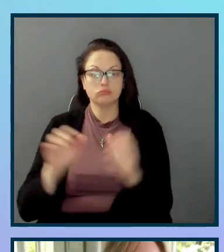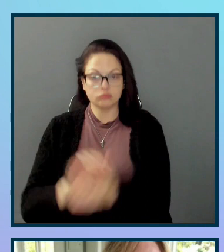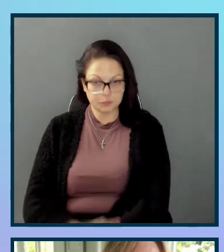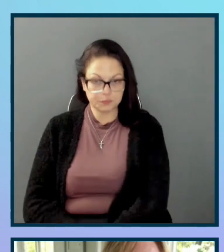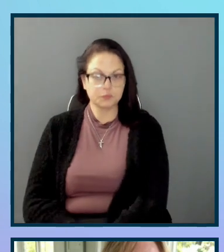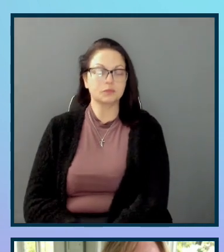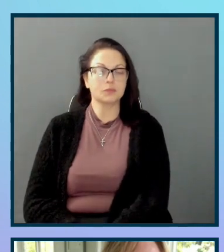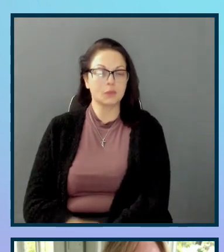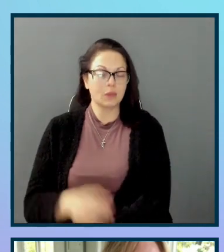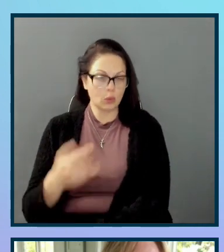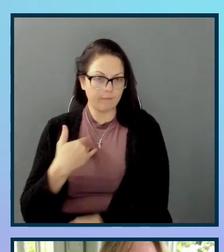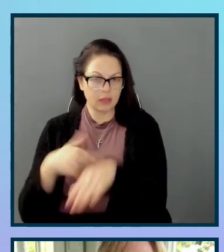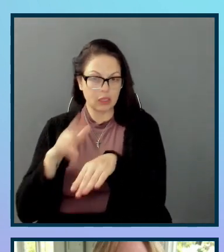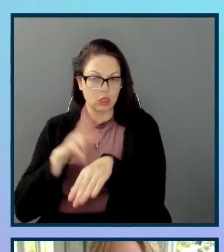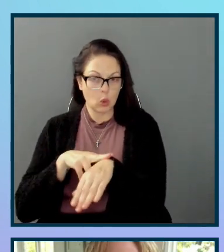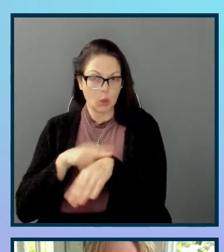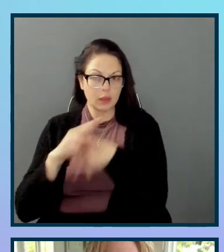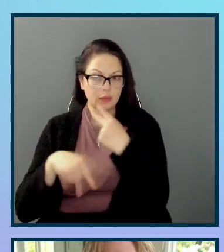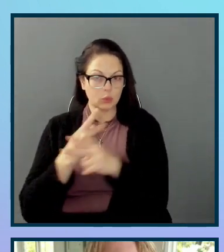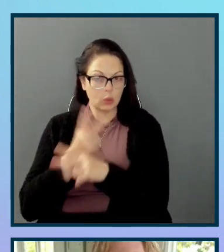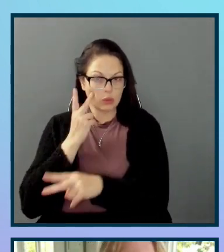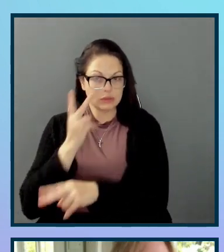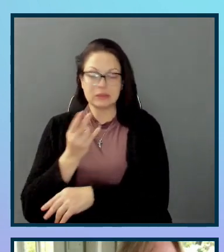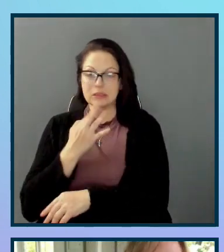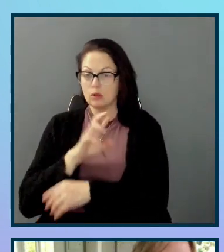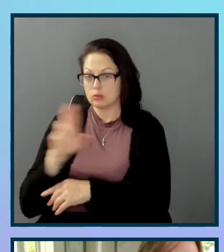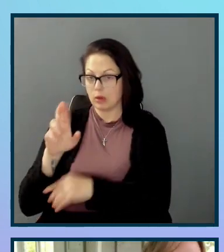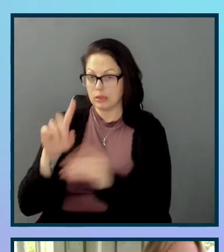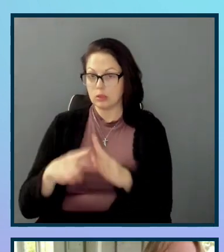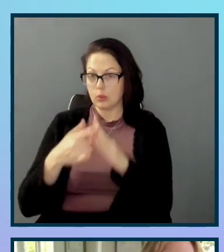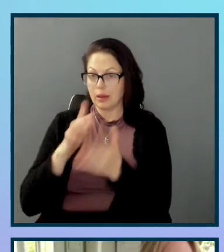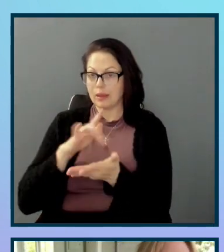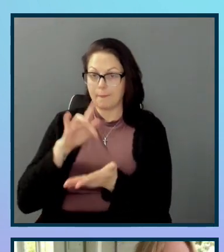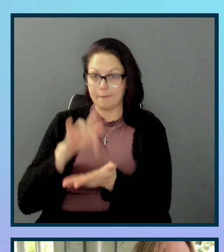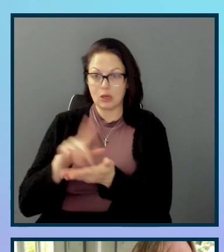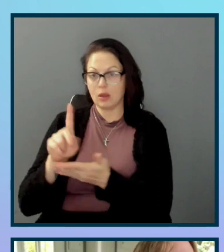the normalized version where you don't see colors, on the right is the original, in the middle is the dynamic composite.